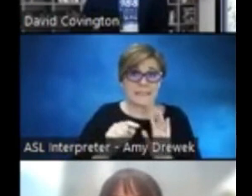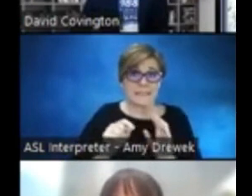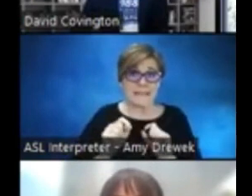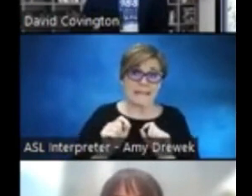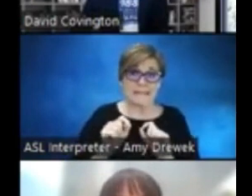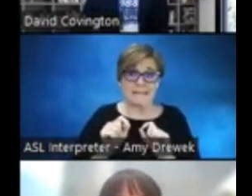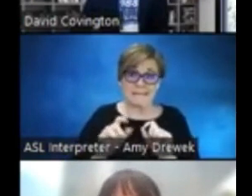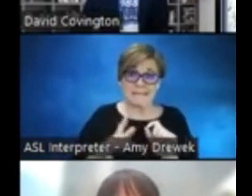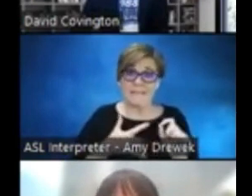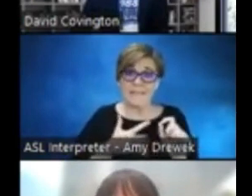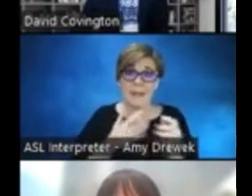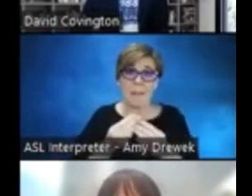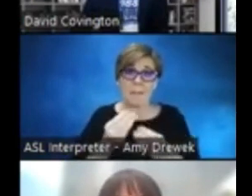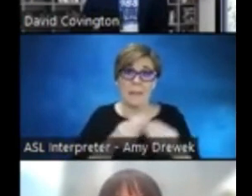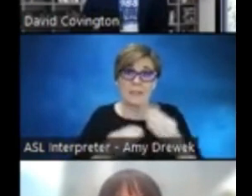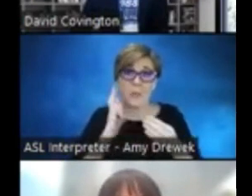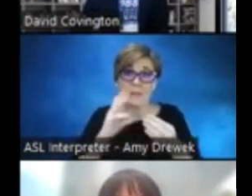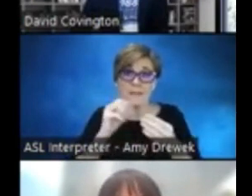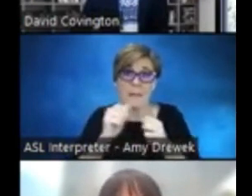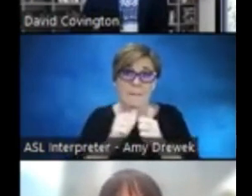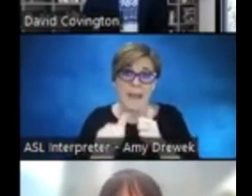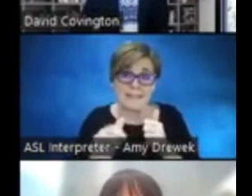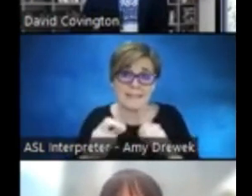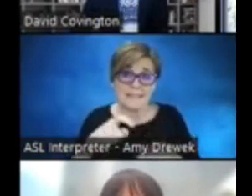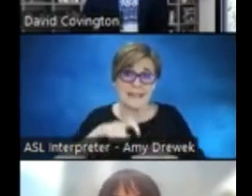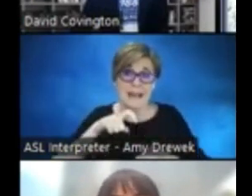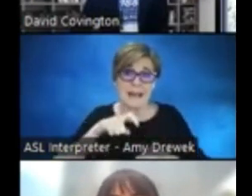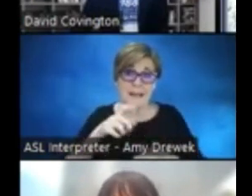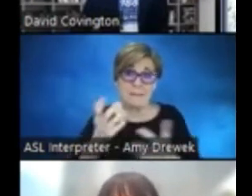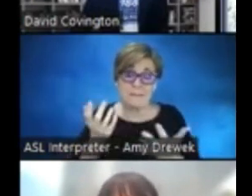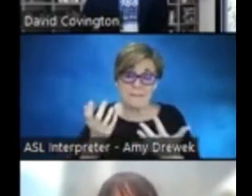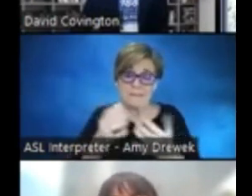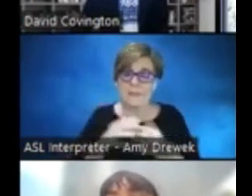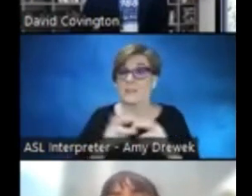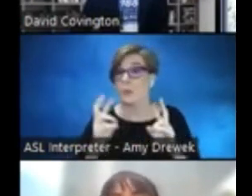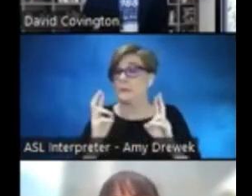THERE IS A CHANCE TO AVOID A SHUT DOWN.